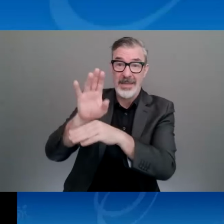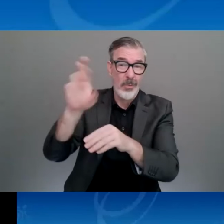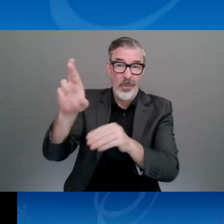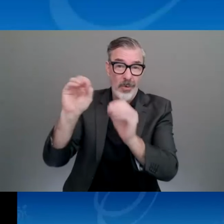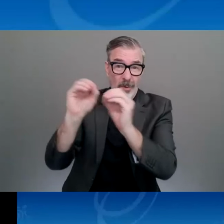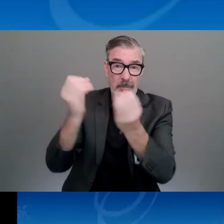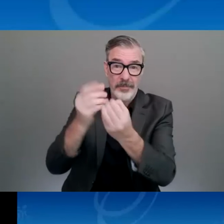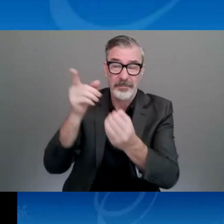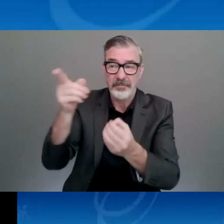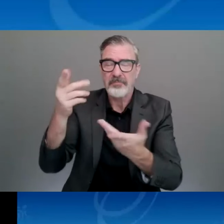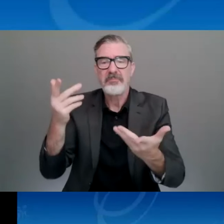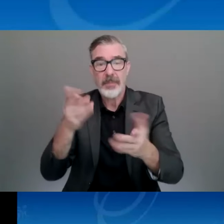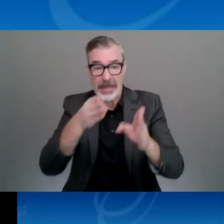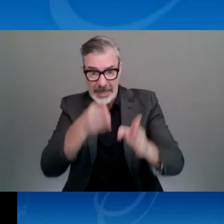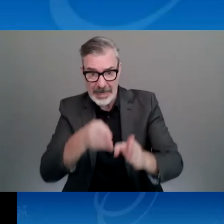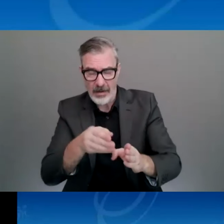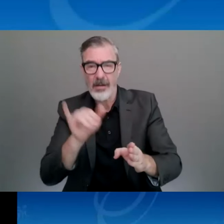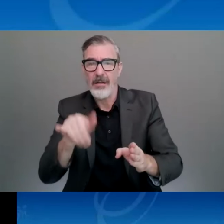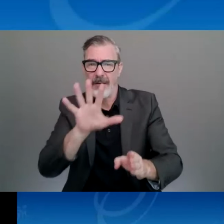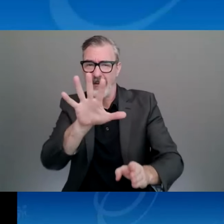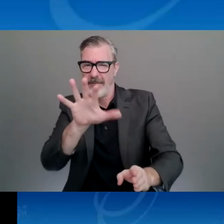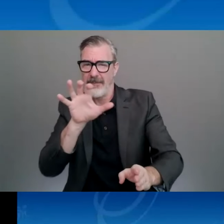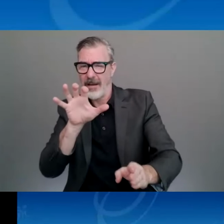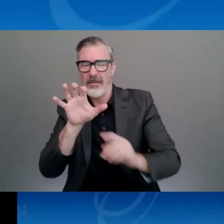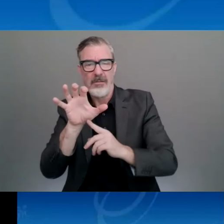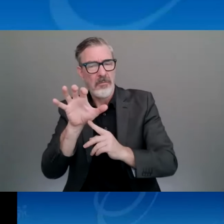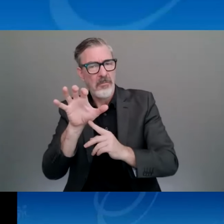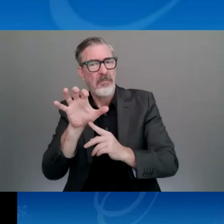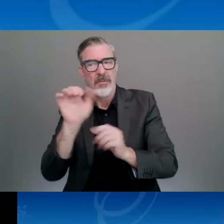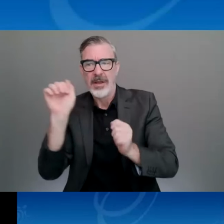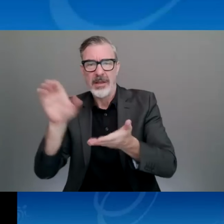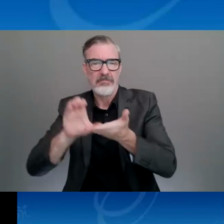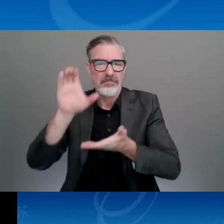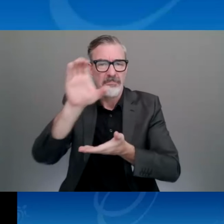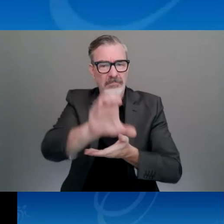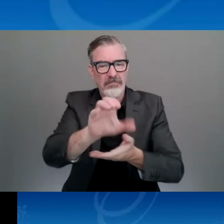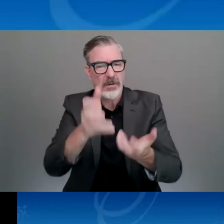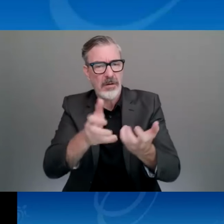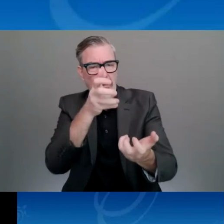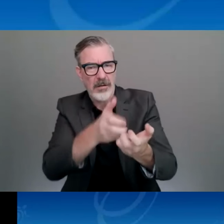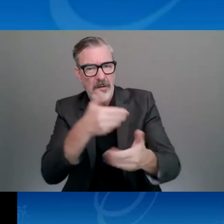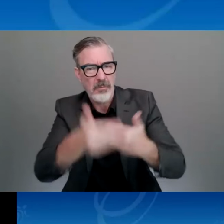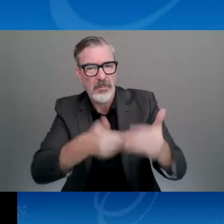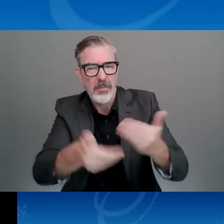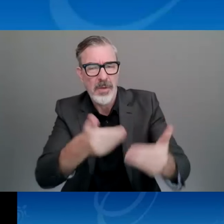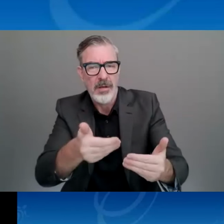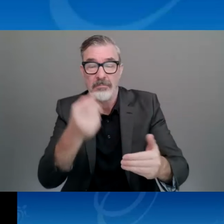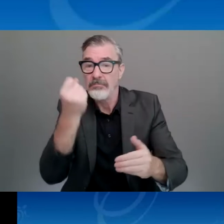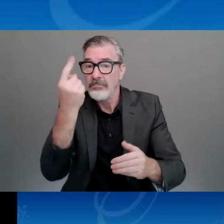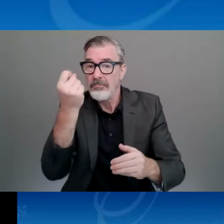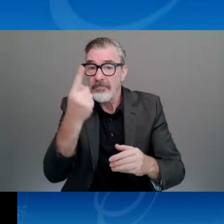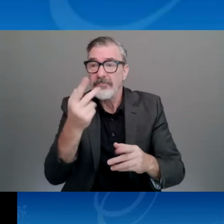per person can easily be remedied if that accommodation process with the utilization of technology